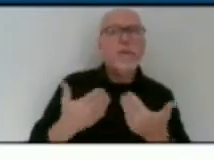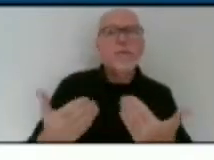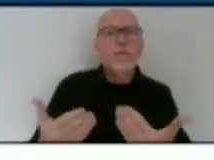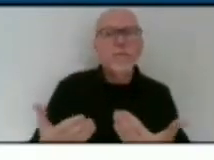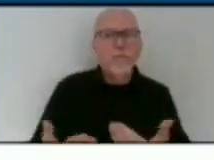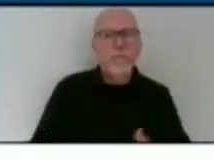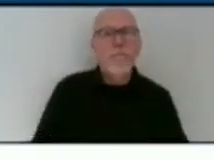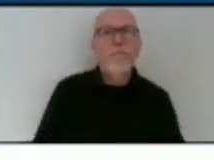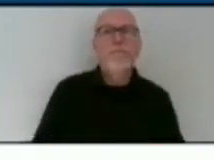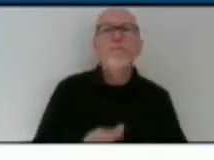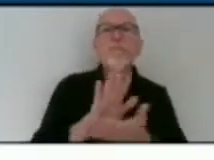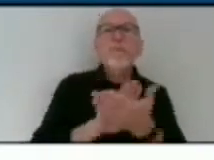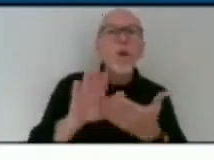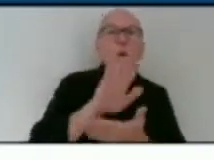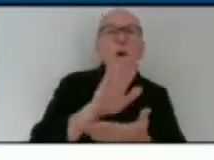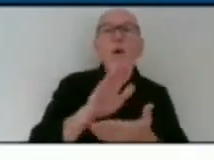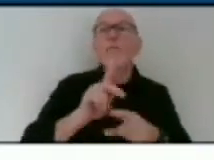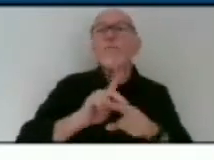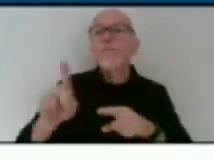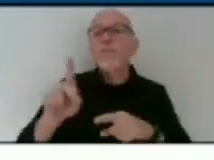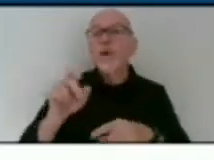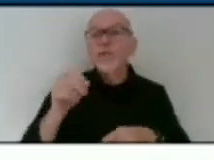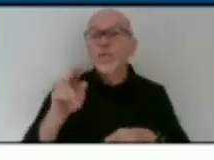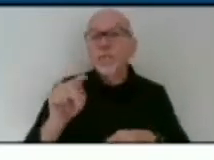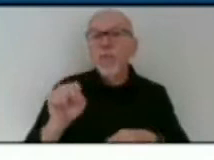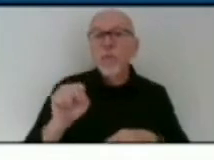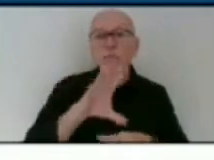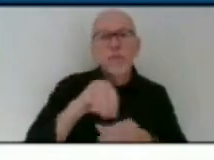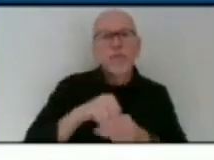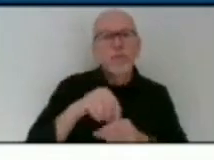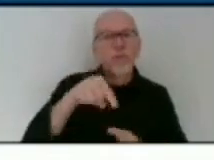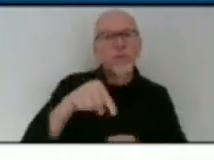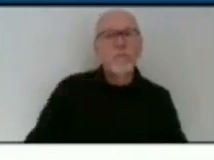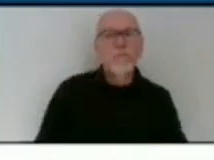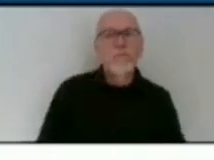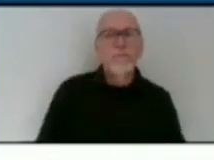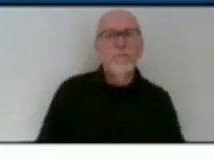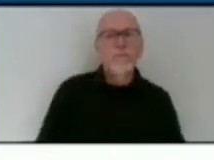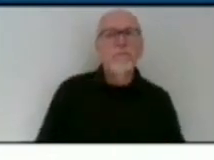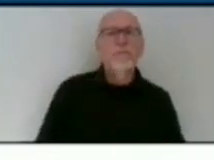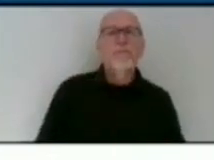professional sports events are included. Vulnerable population should remain